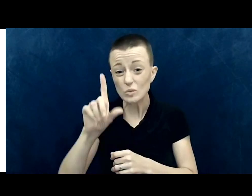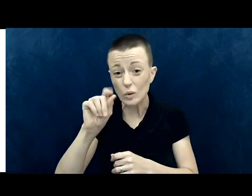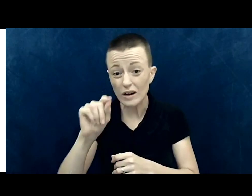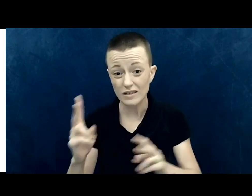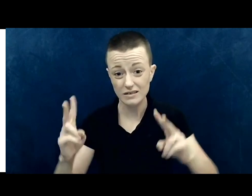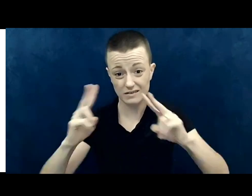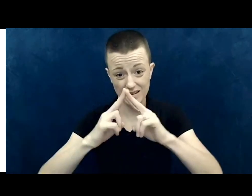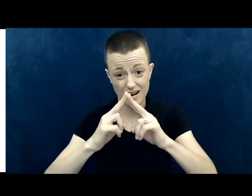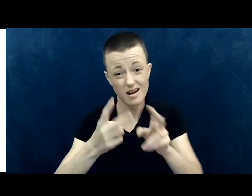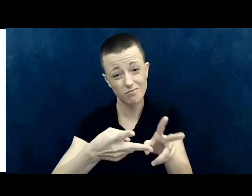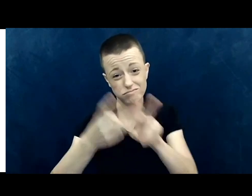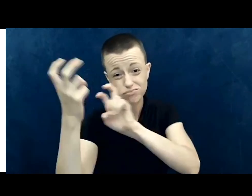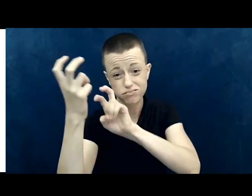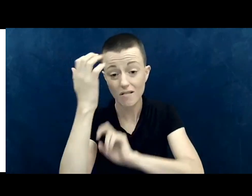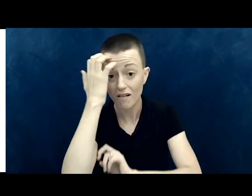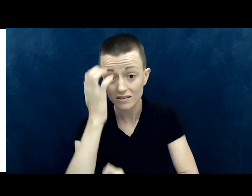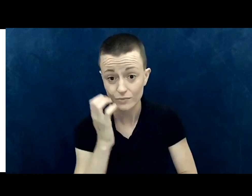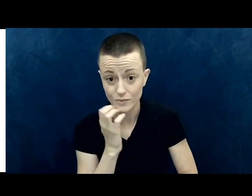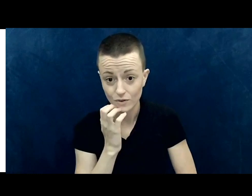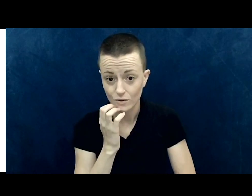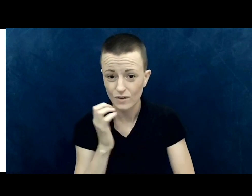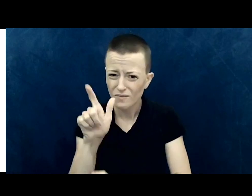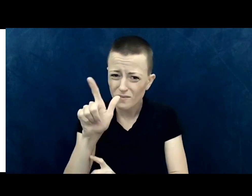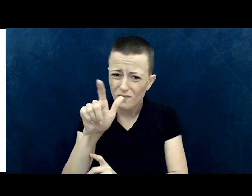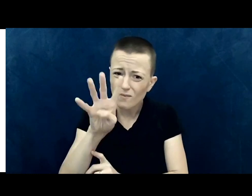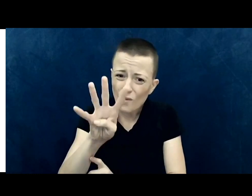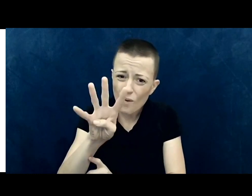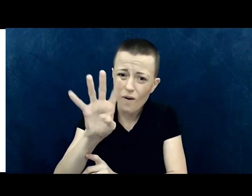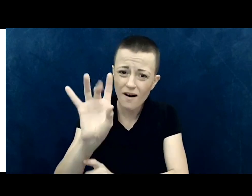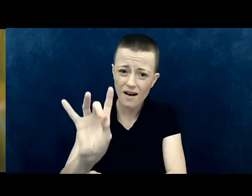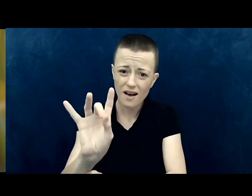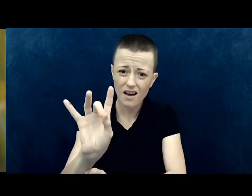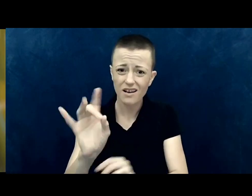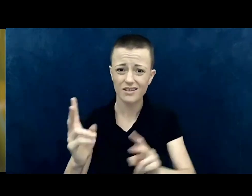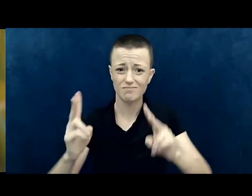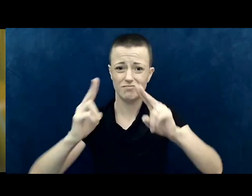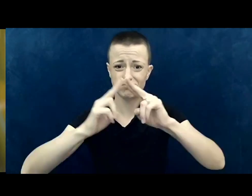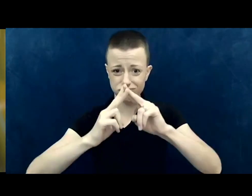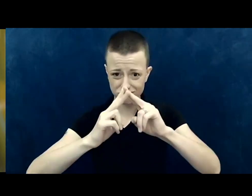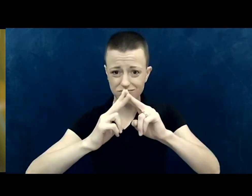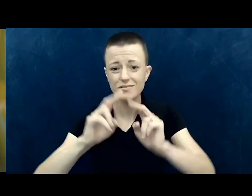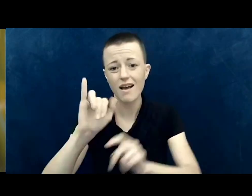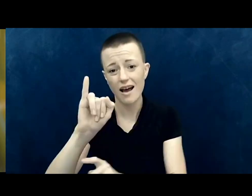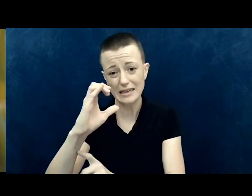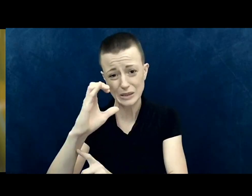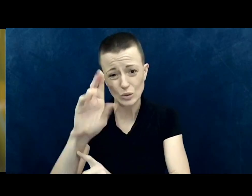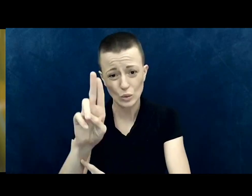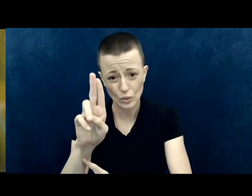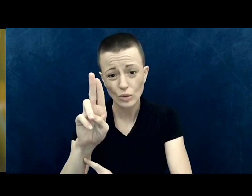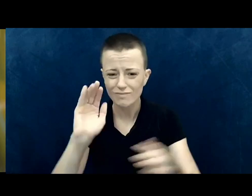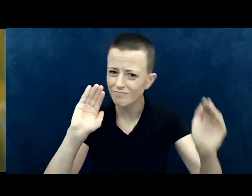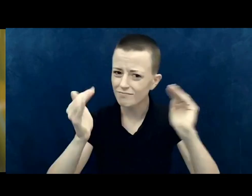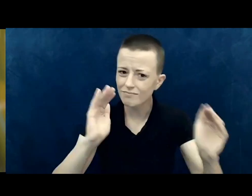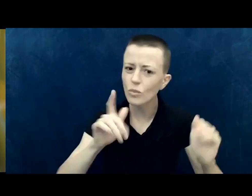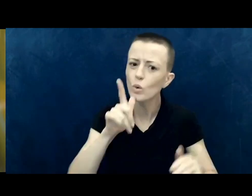in the Intensive Care Unit compared with people who are vaccinated. Okay, so let’s dive a little further into vaccine development,